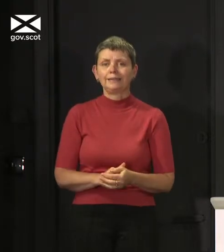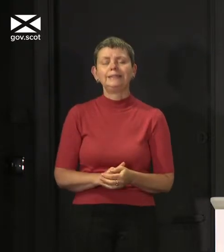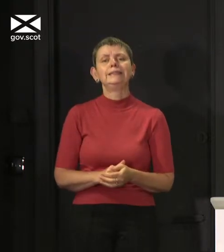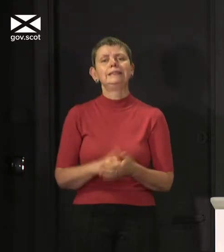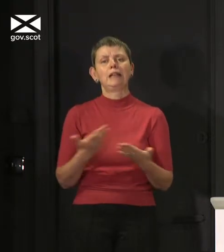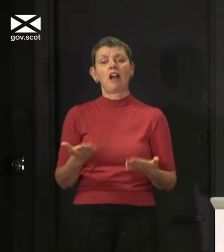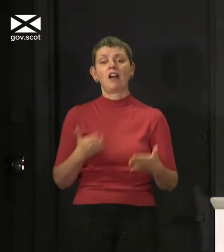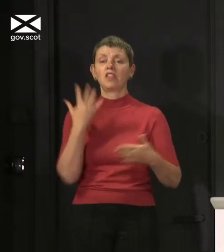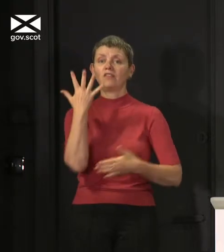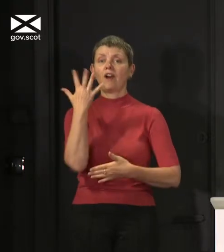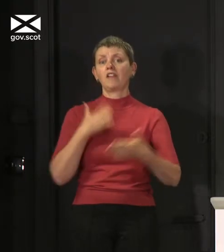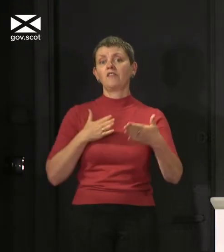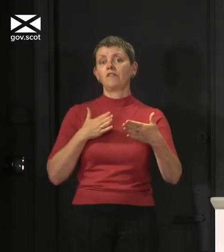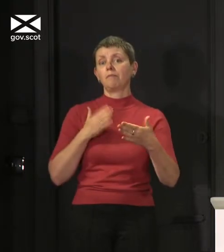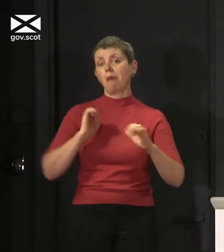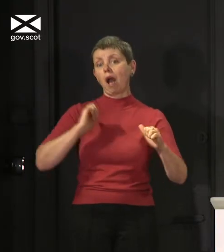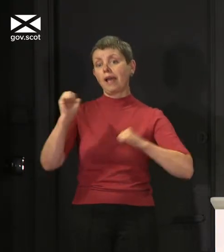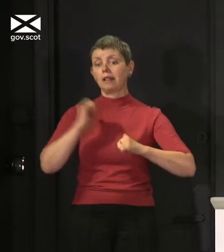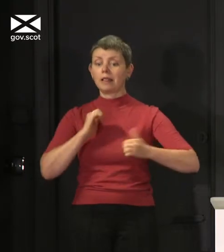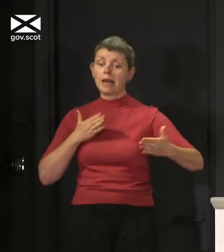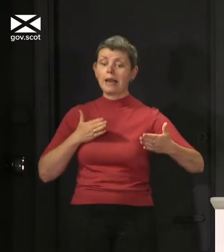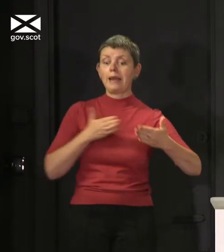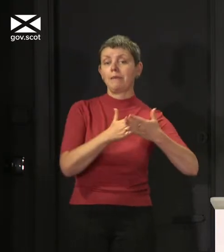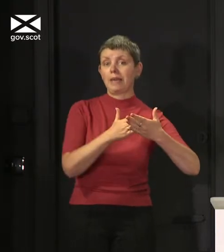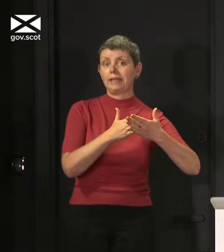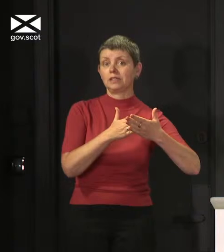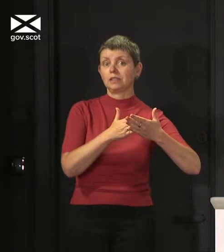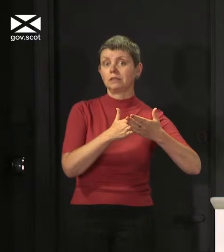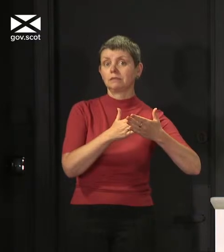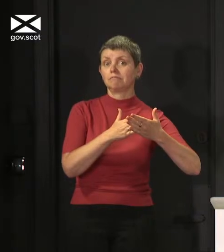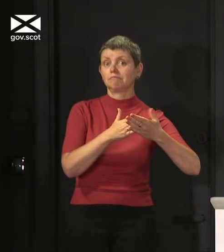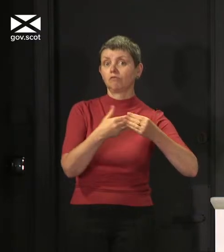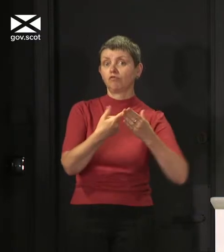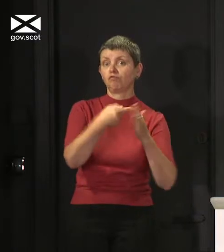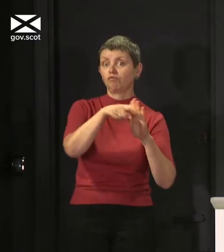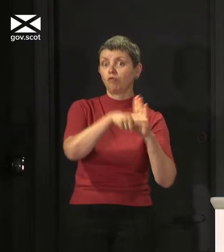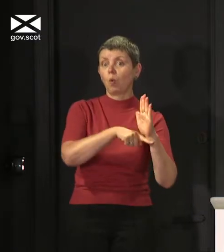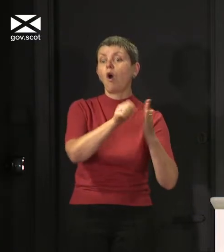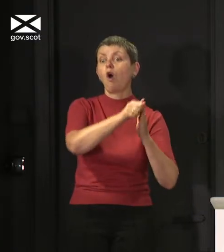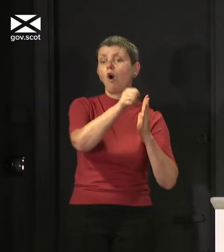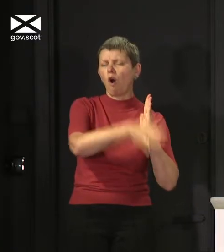limit travel guidance, except for some parts of Dumfries and Galloway, and Professor Leitch